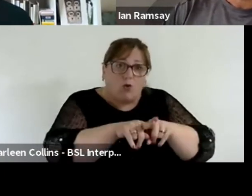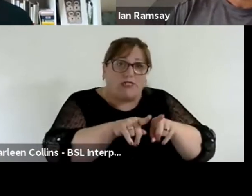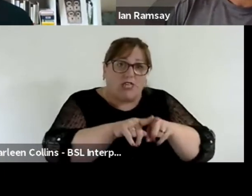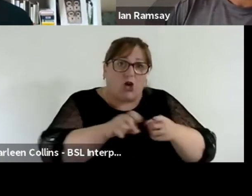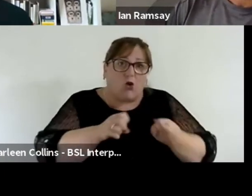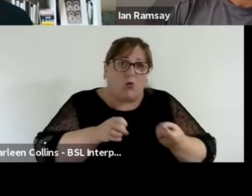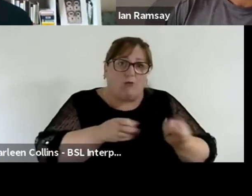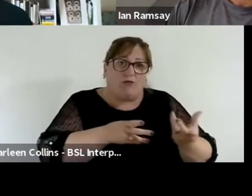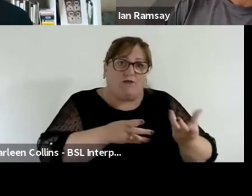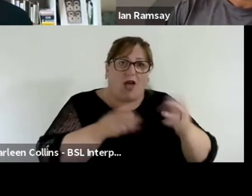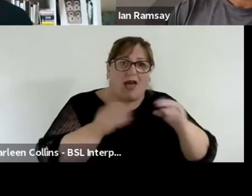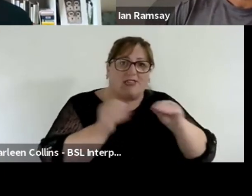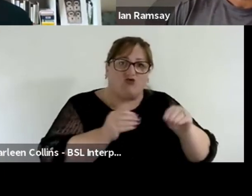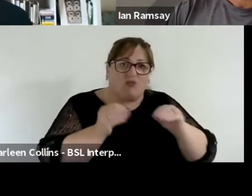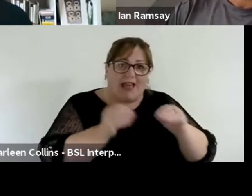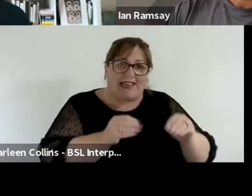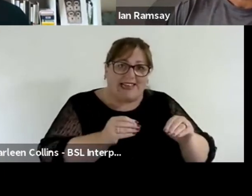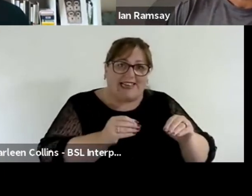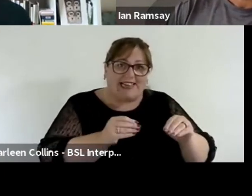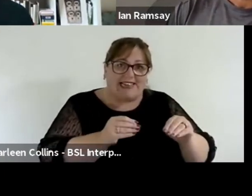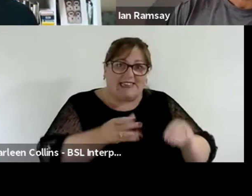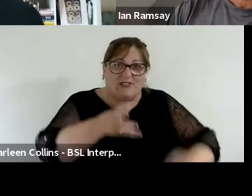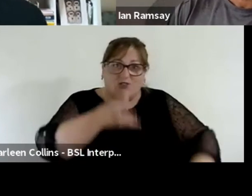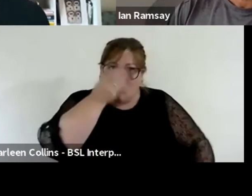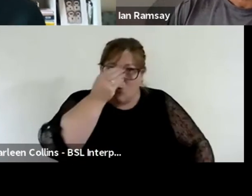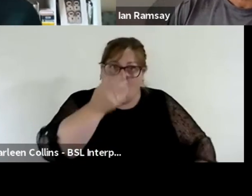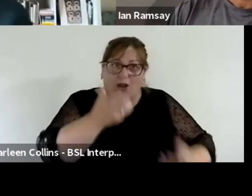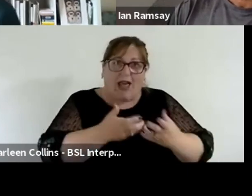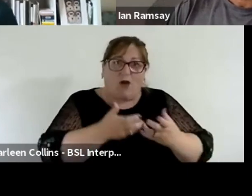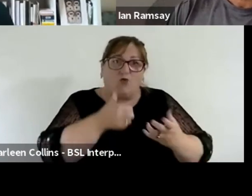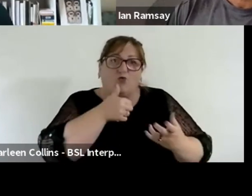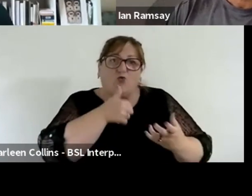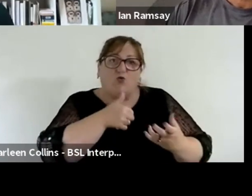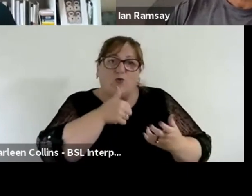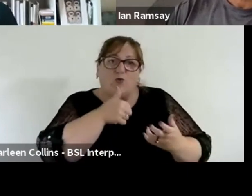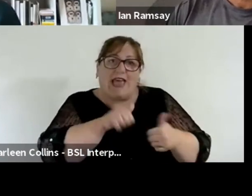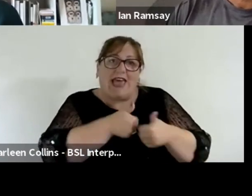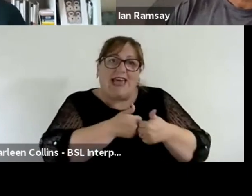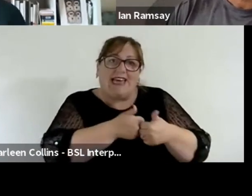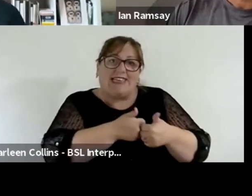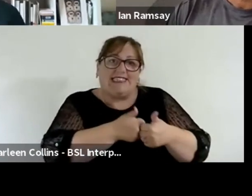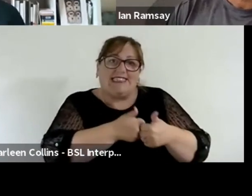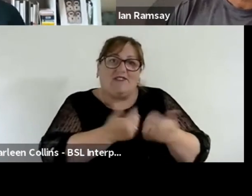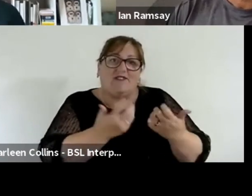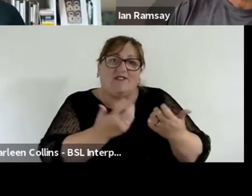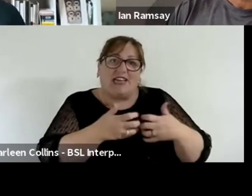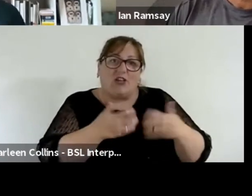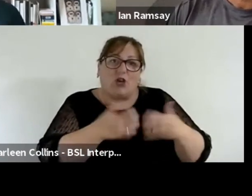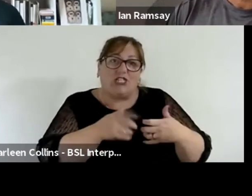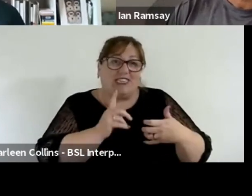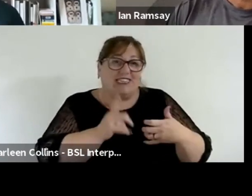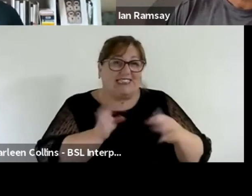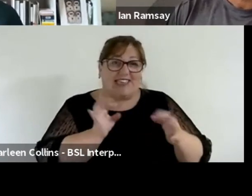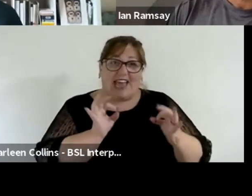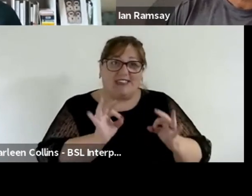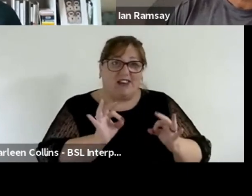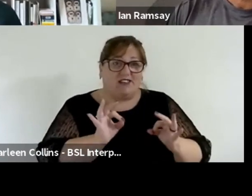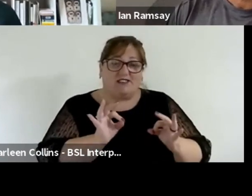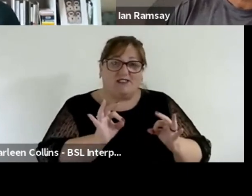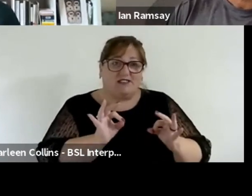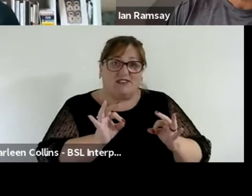Yes, so we work very closely with the digital team and